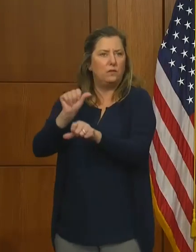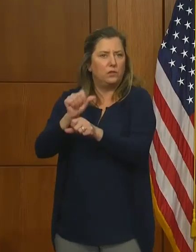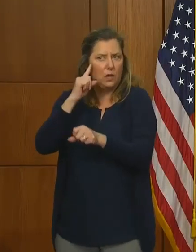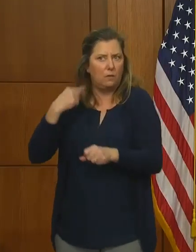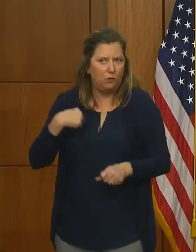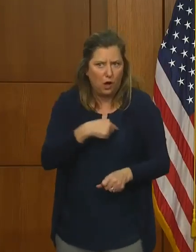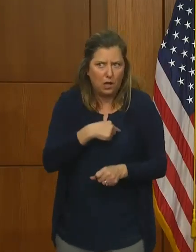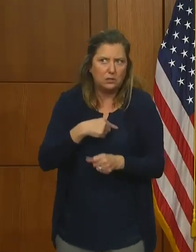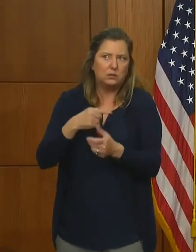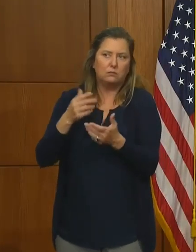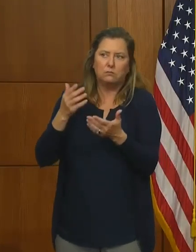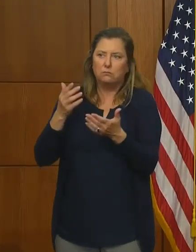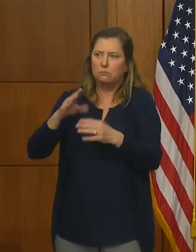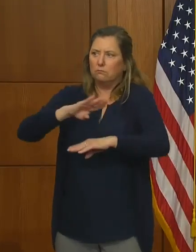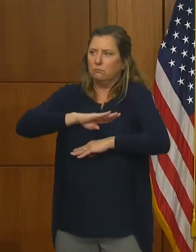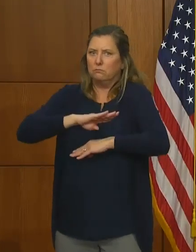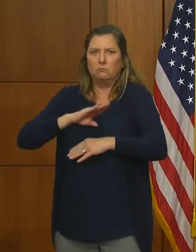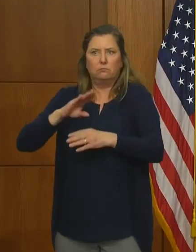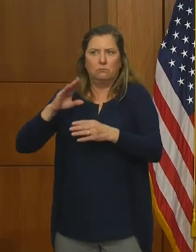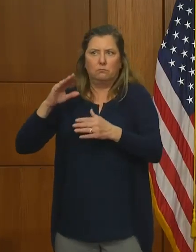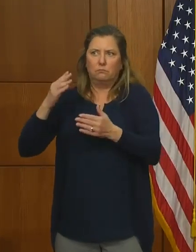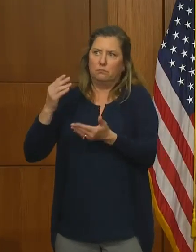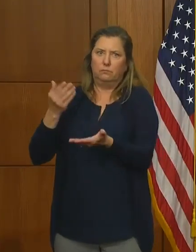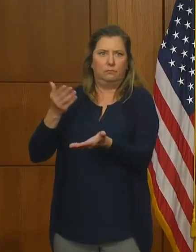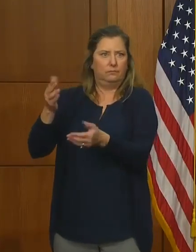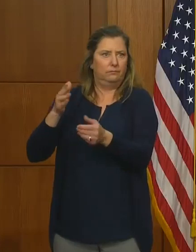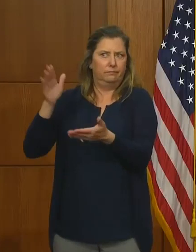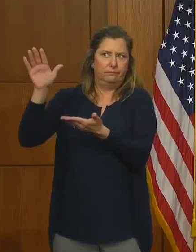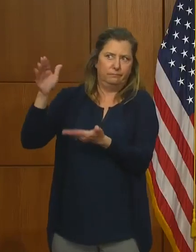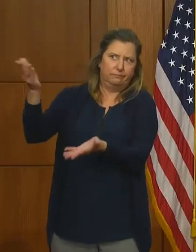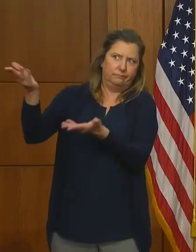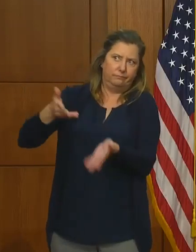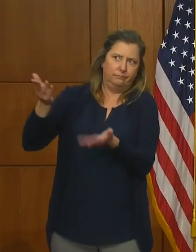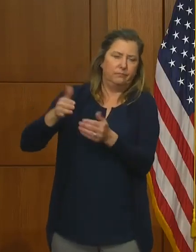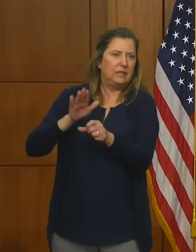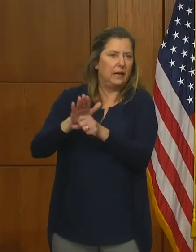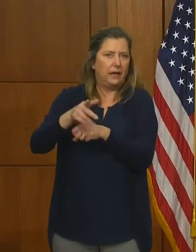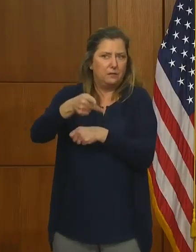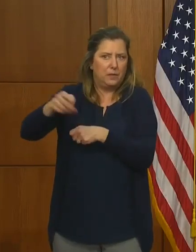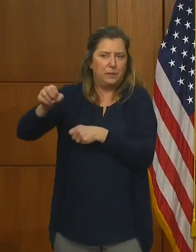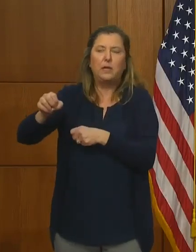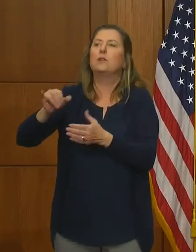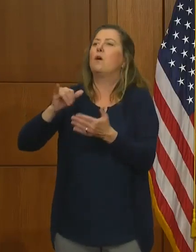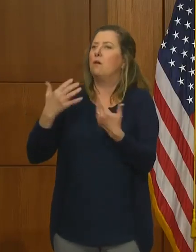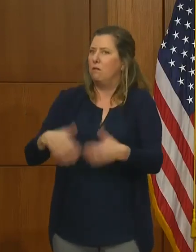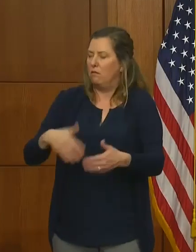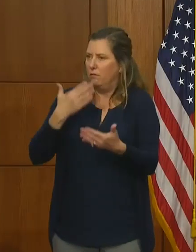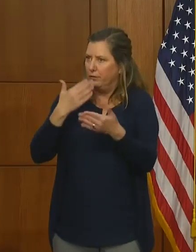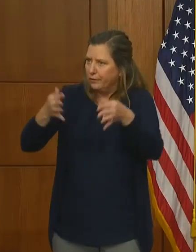IDENTIFIED THEM. AND THEY'VE DONE A MARVELLOUS JOB FOR US IN TERMS OF MAKING OUR SUPPLY